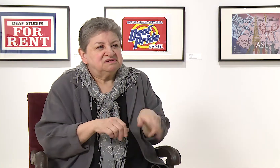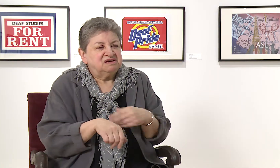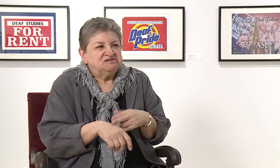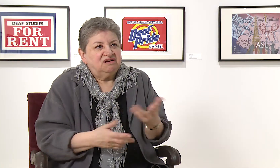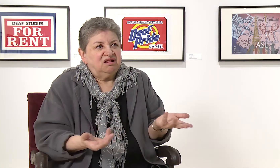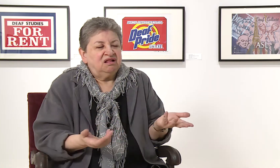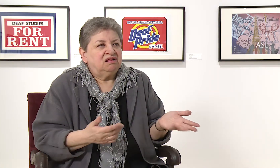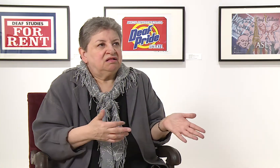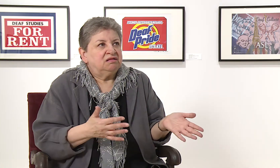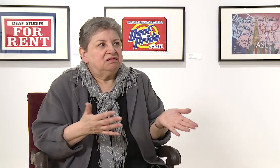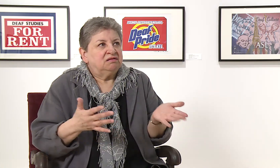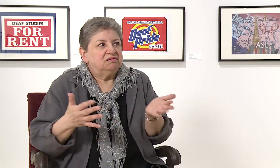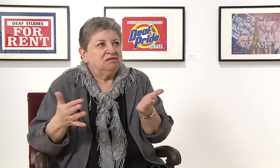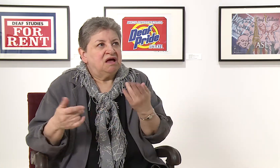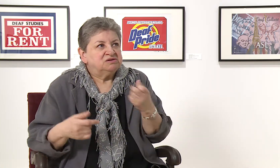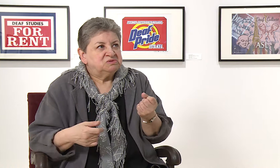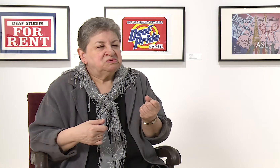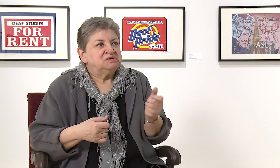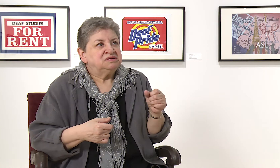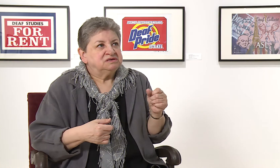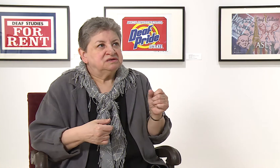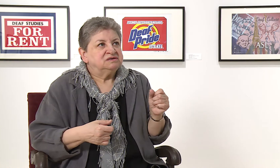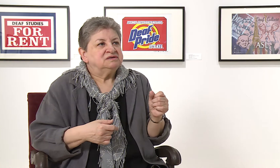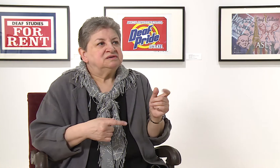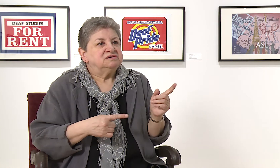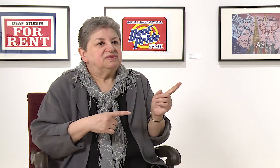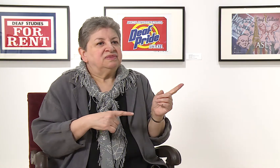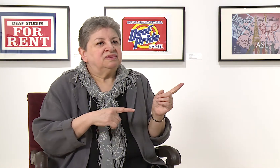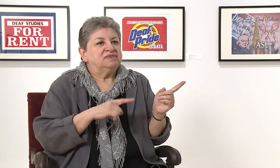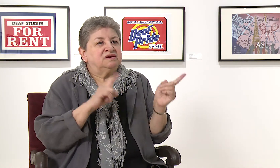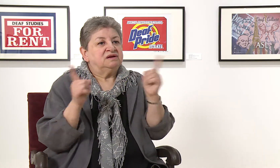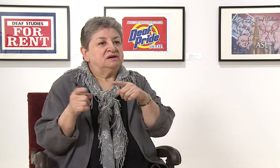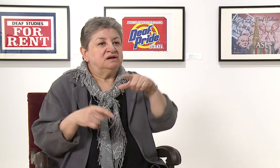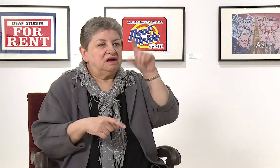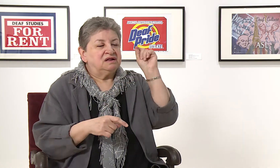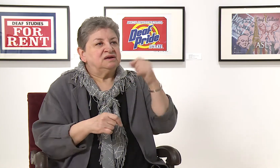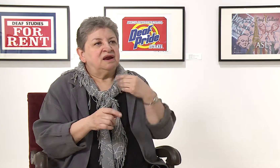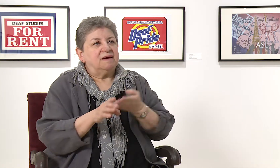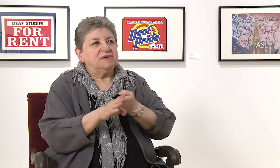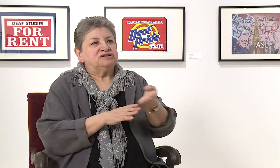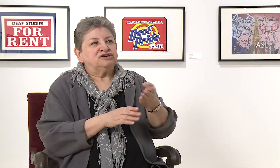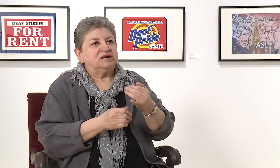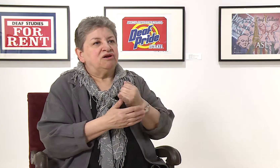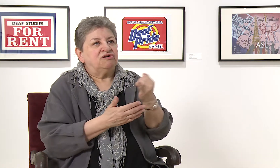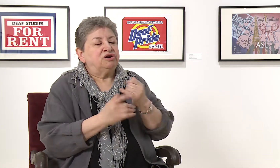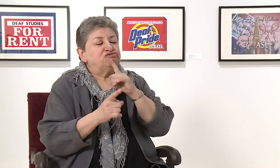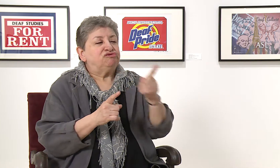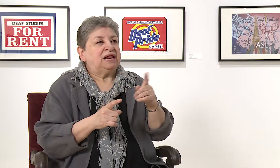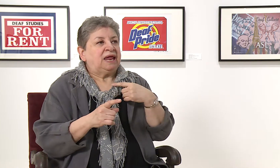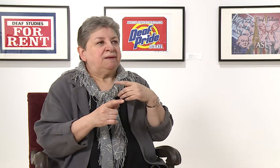From a young age, I always had access to art education. That continued on to high school.